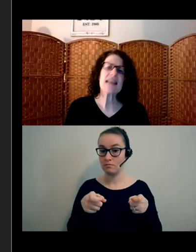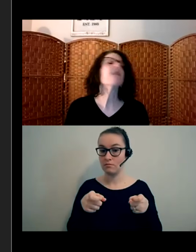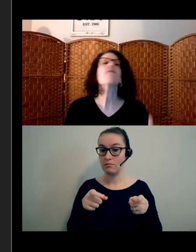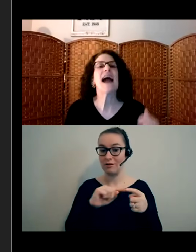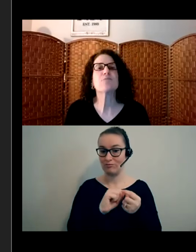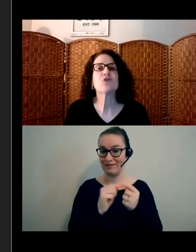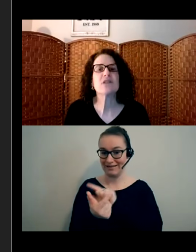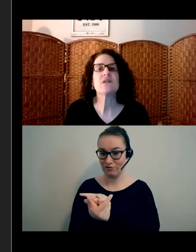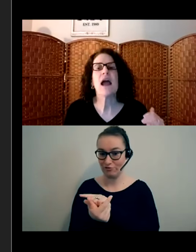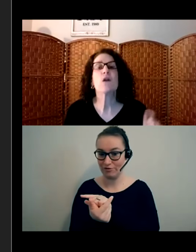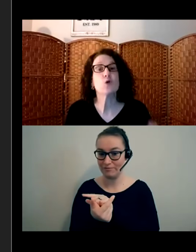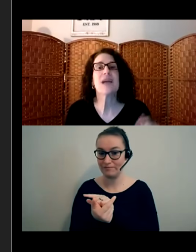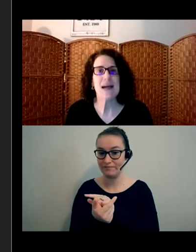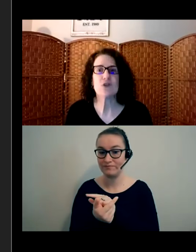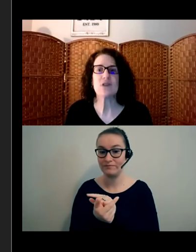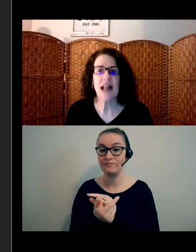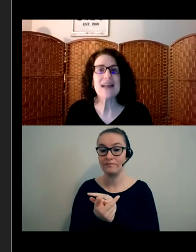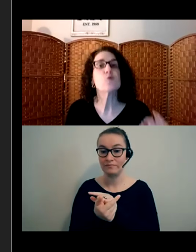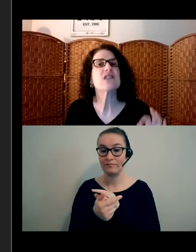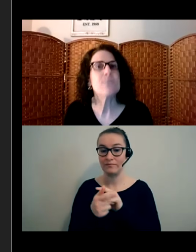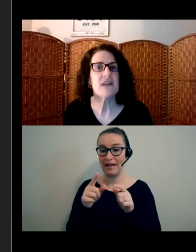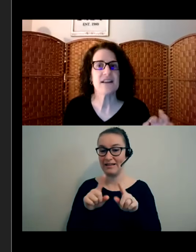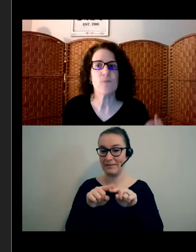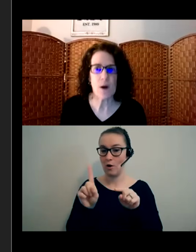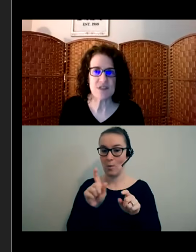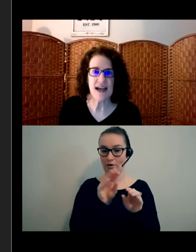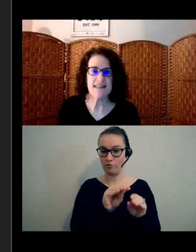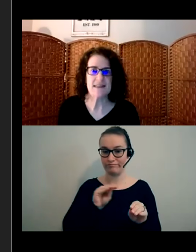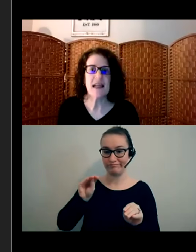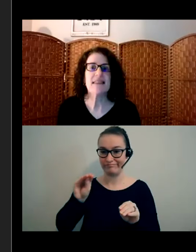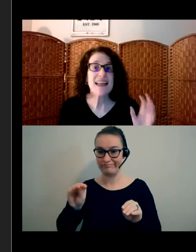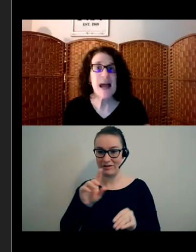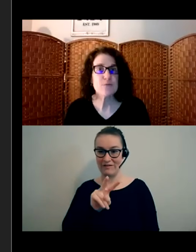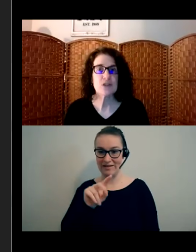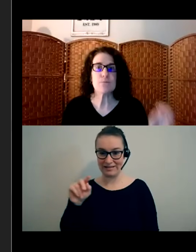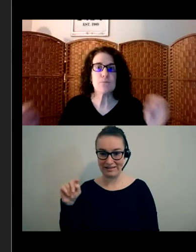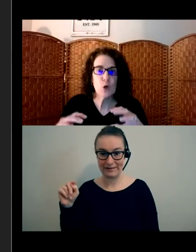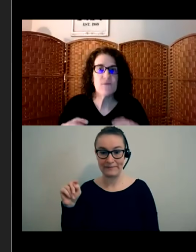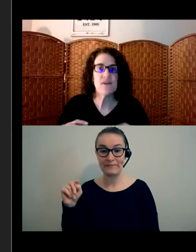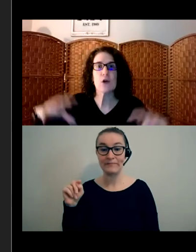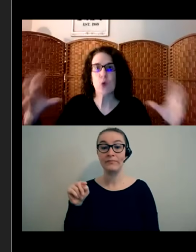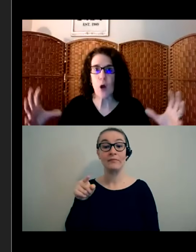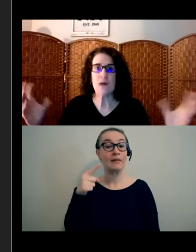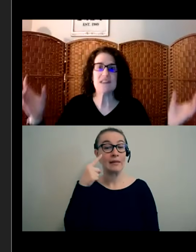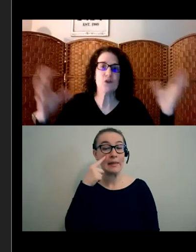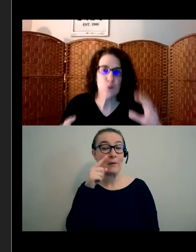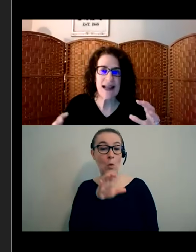Think of captions -- closed captions like responsive websites. The captions move, and grow, and shrink